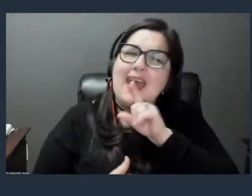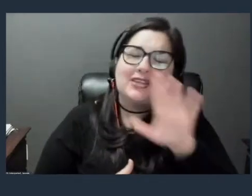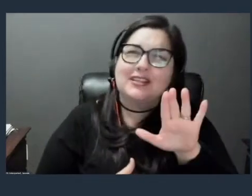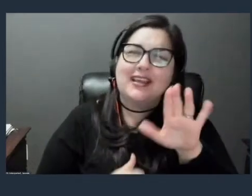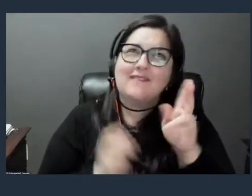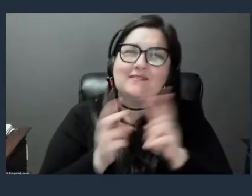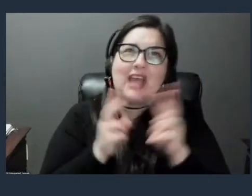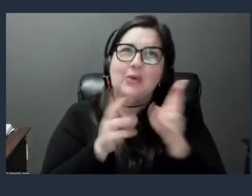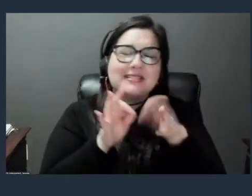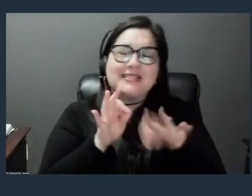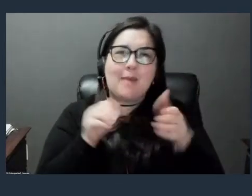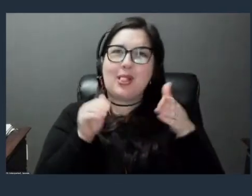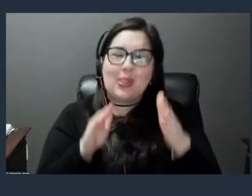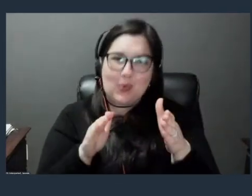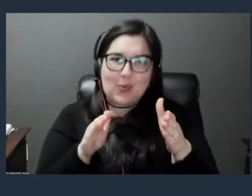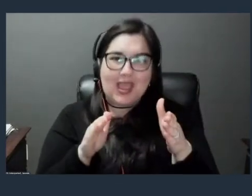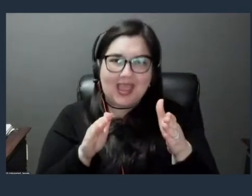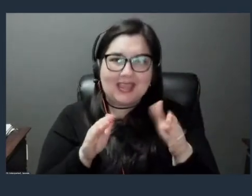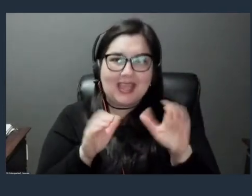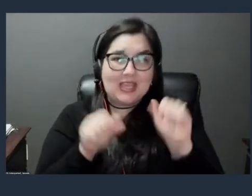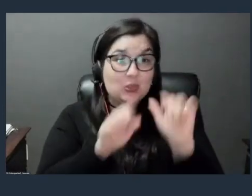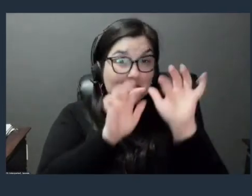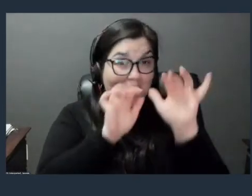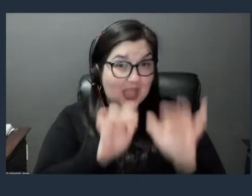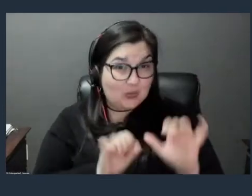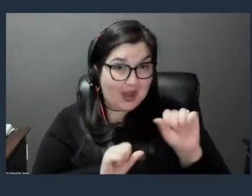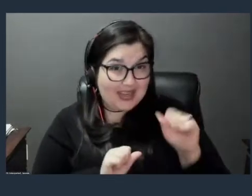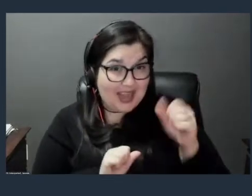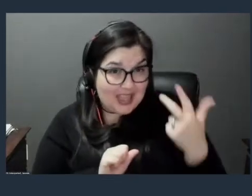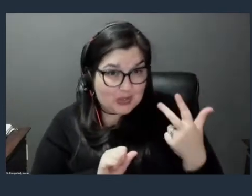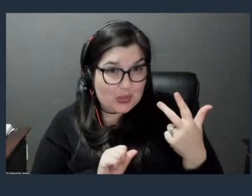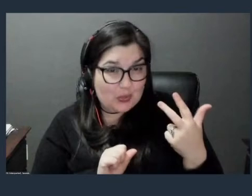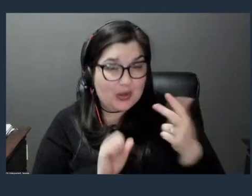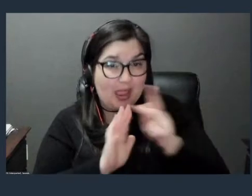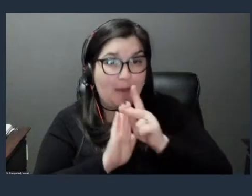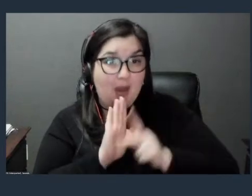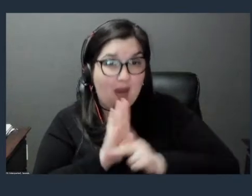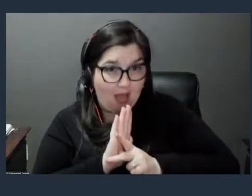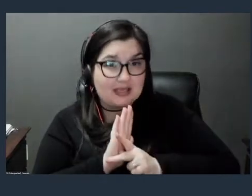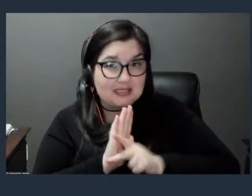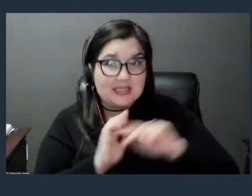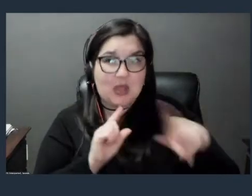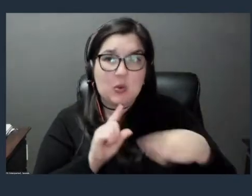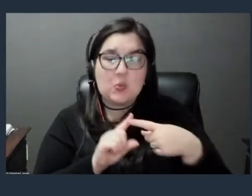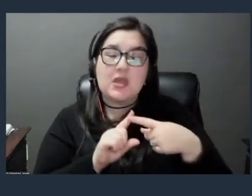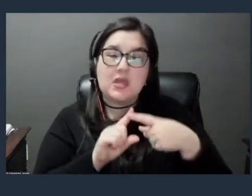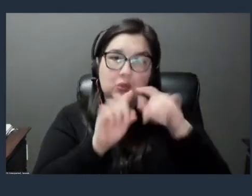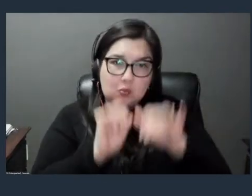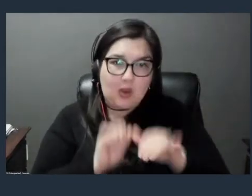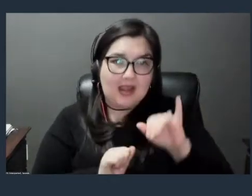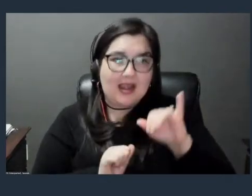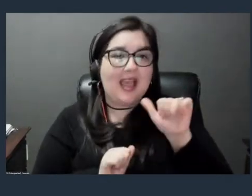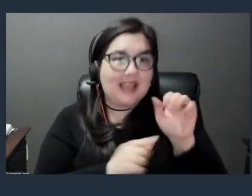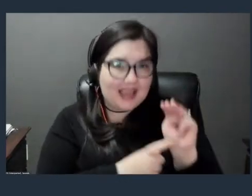You can write S3 policies. When you write those IAM policies, you'll notice different components-